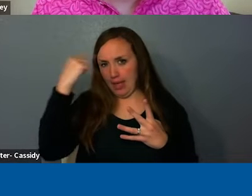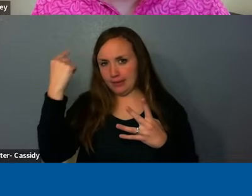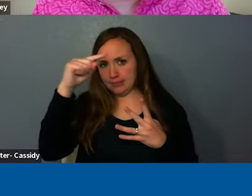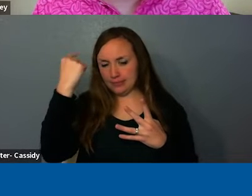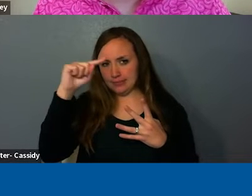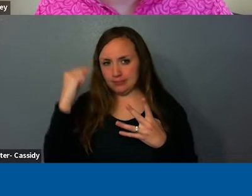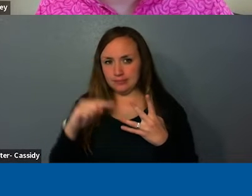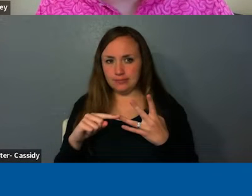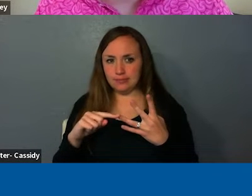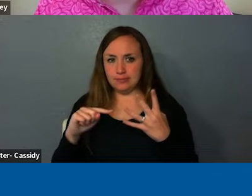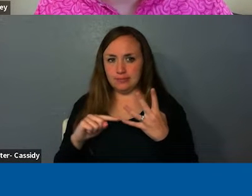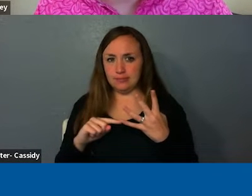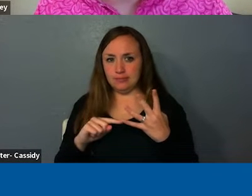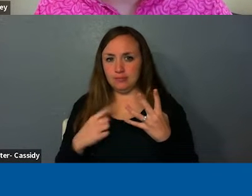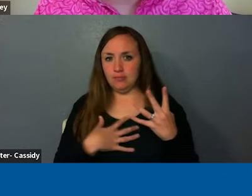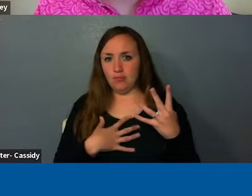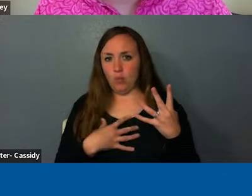and this is high contrast theme white.